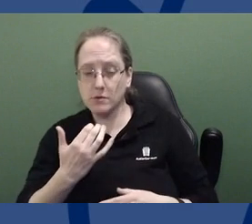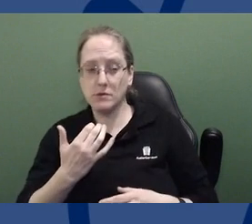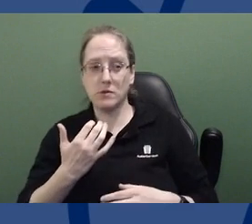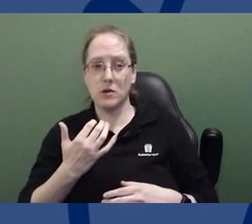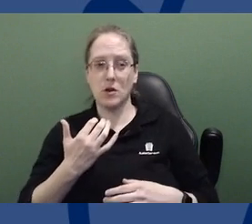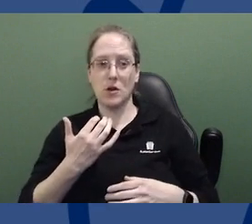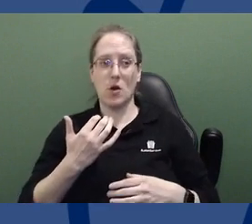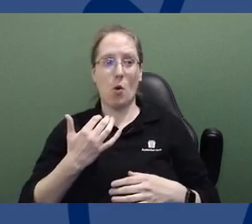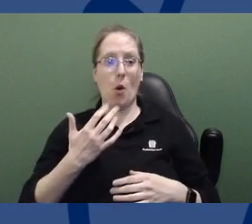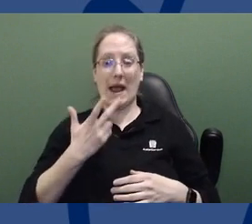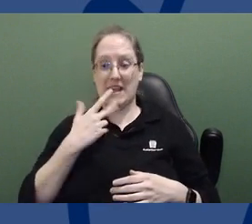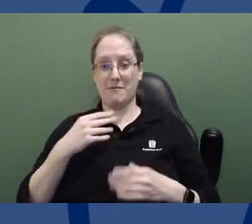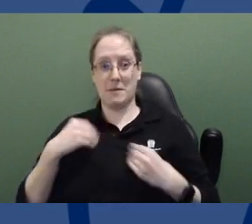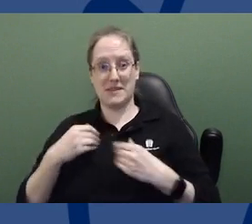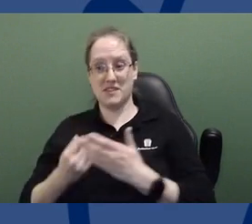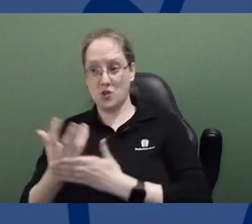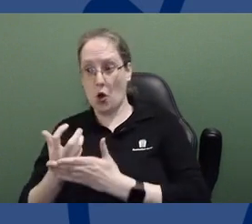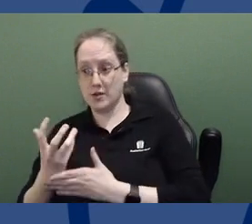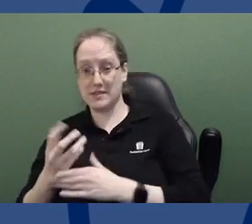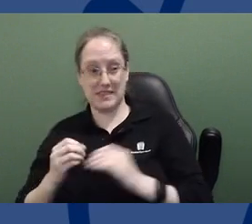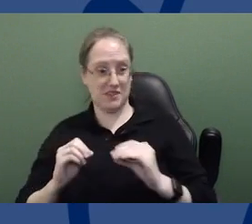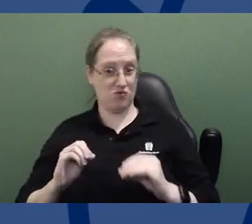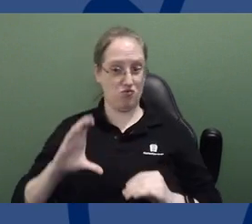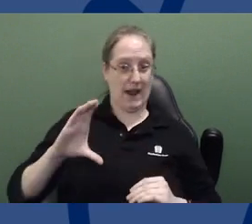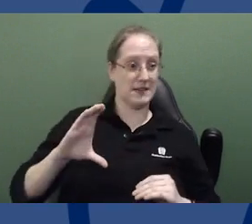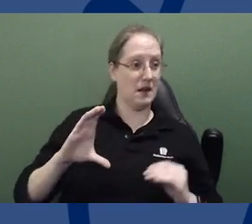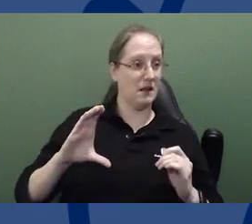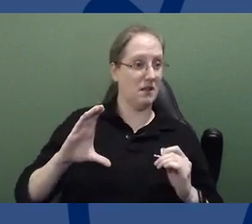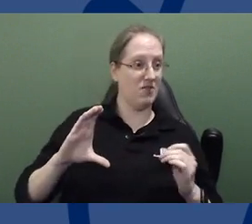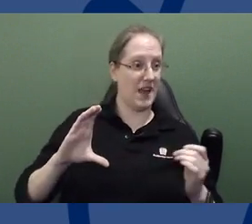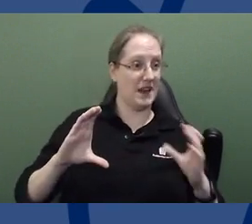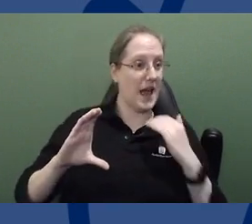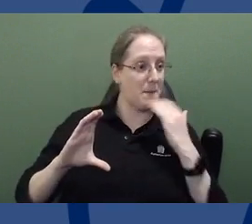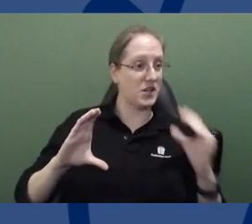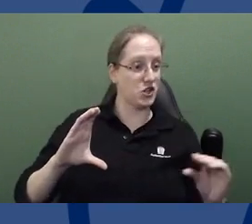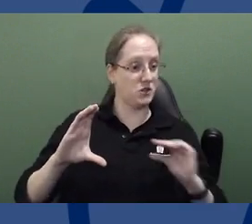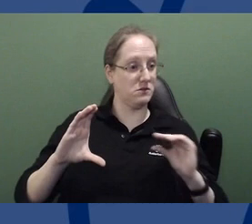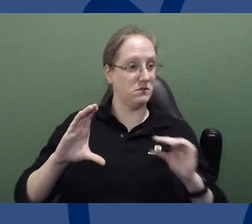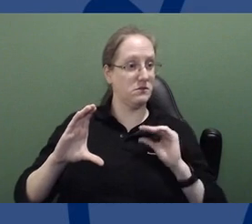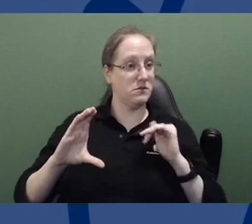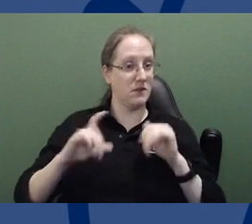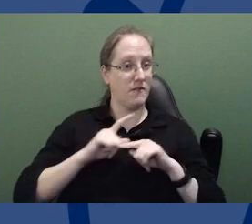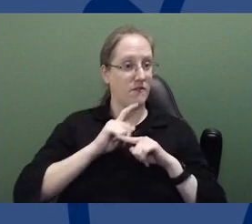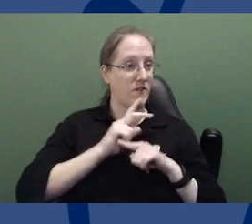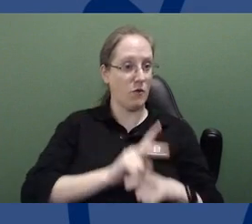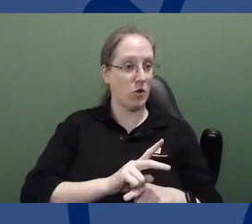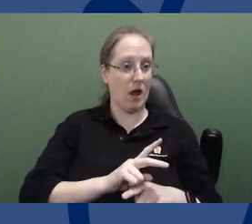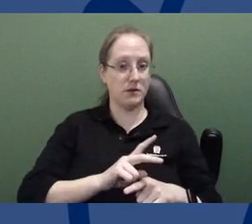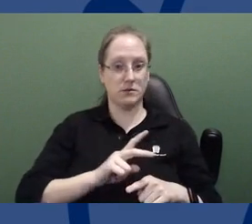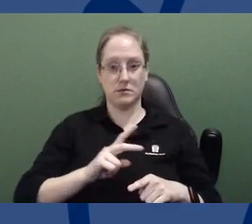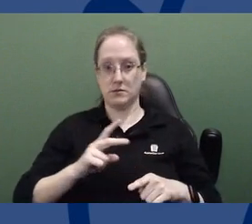of the grant per fortnight? And does that mean the business isn't eligible?